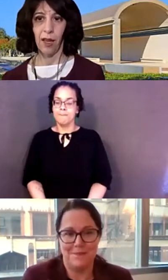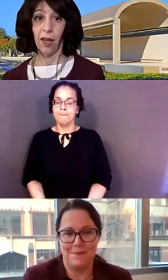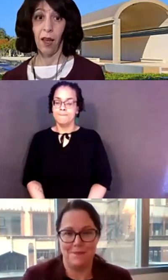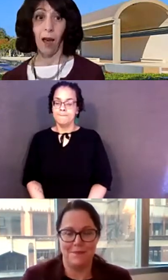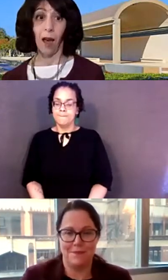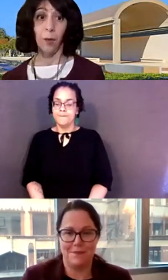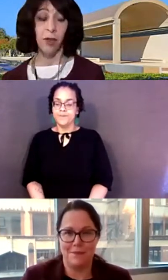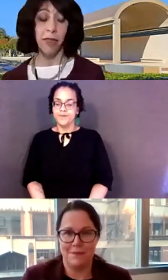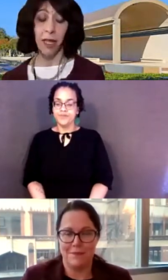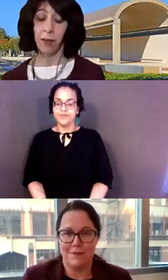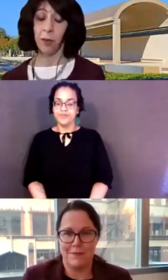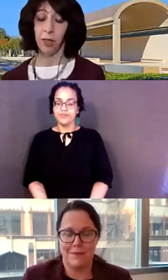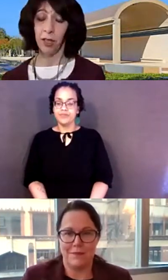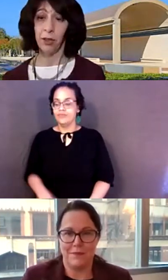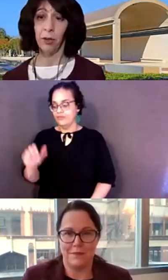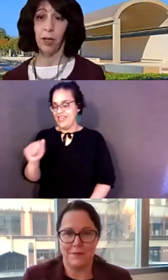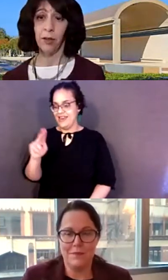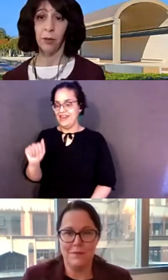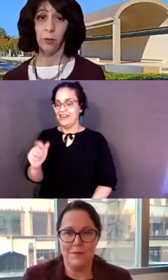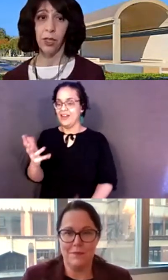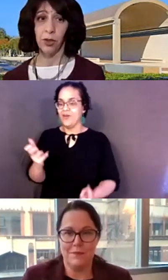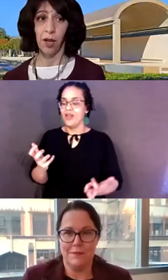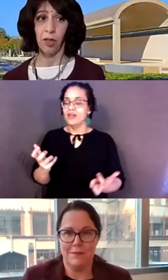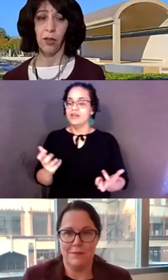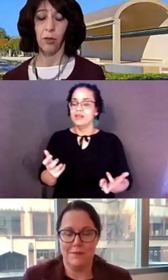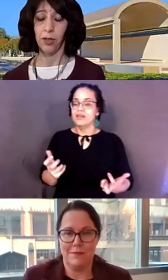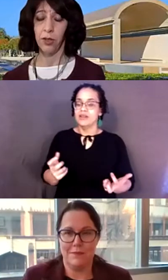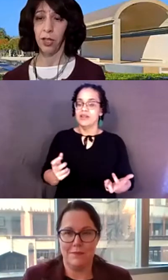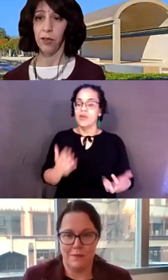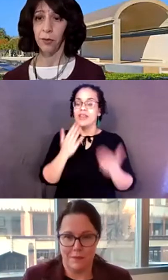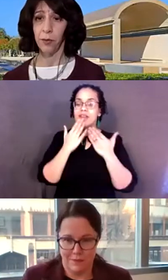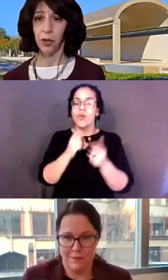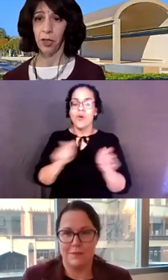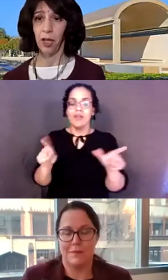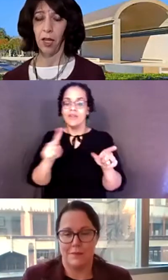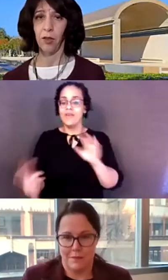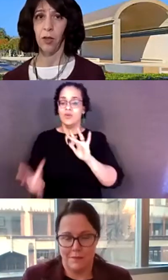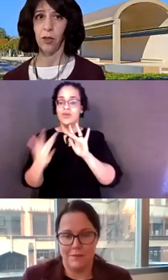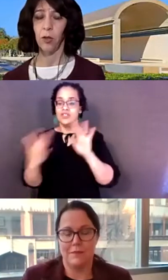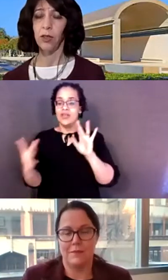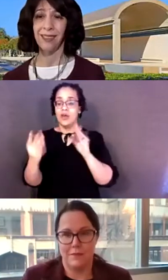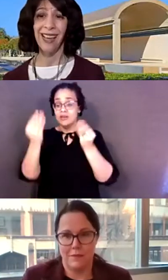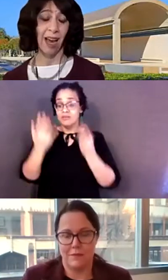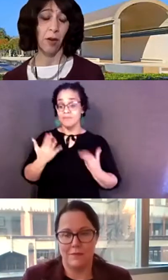and I would thank everybody who has reached out and who has shared